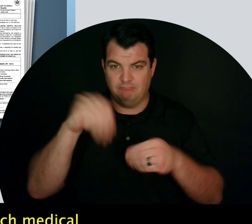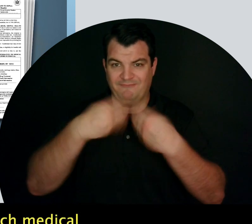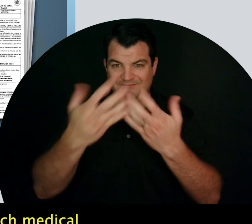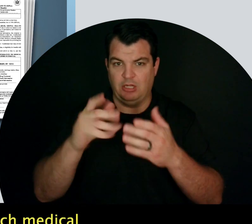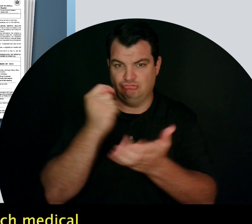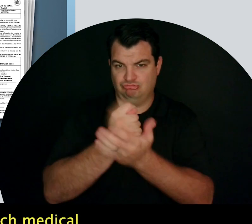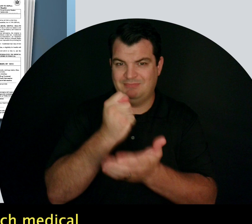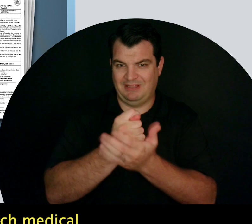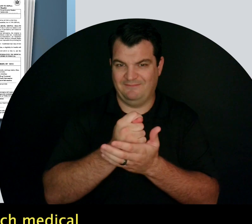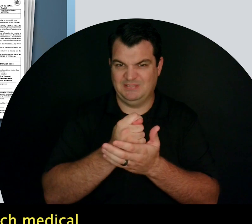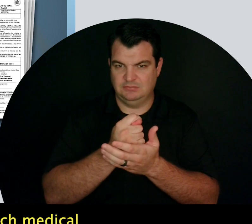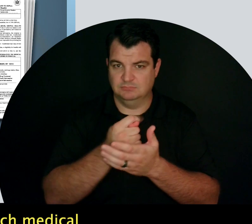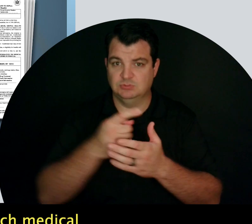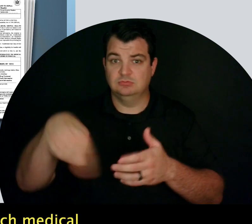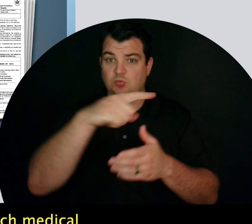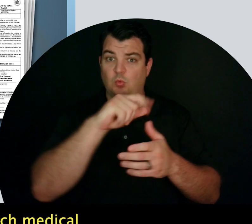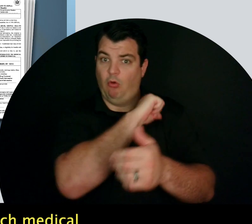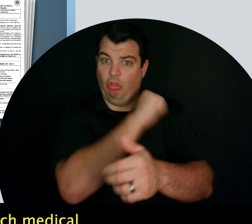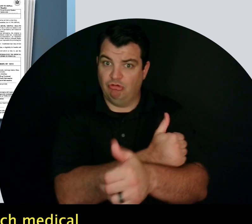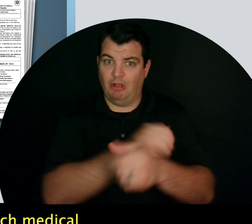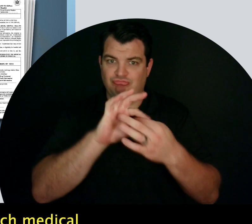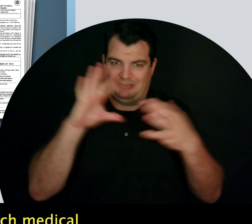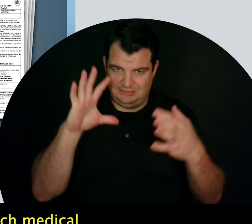and are required for each medical provider treating the victim.